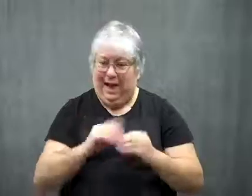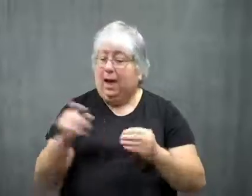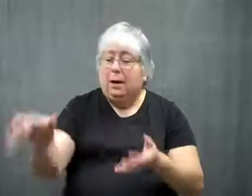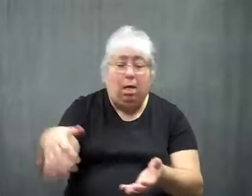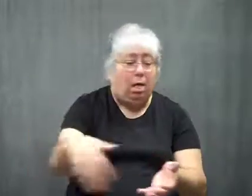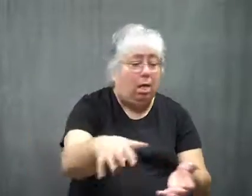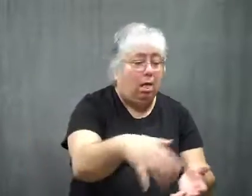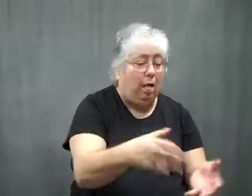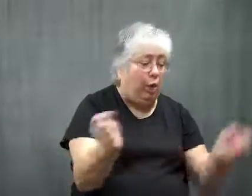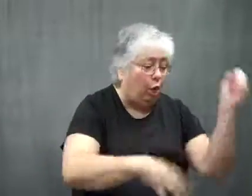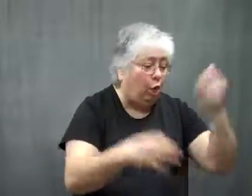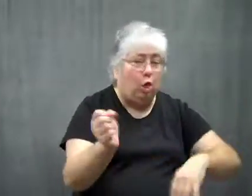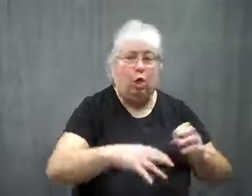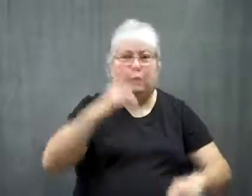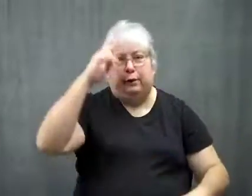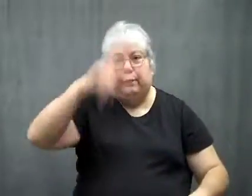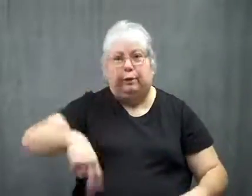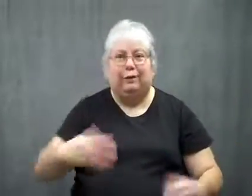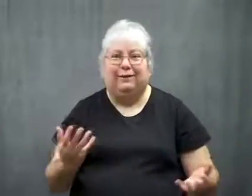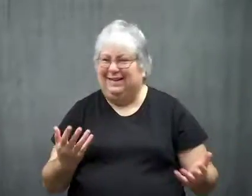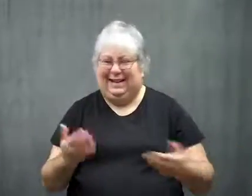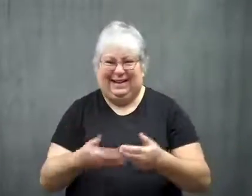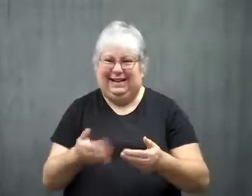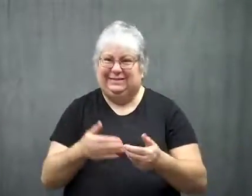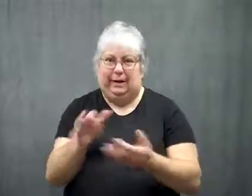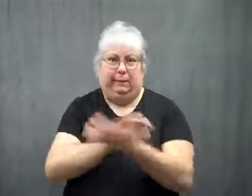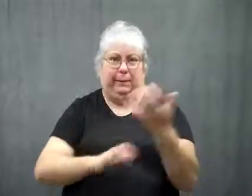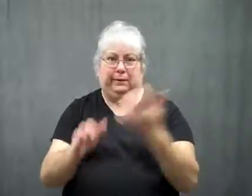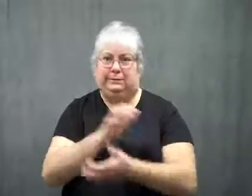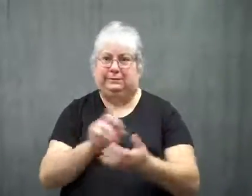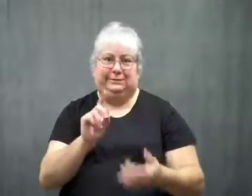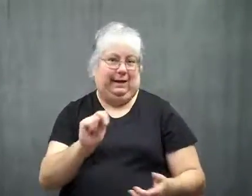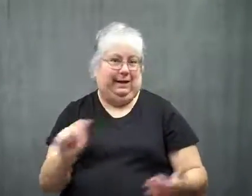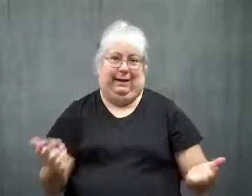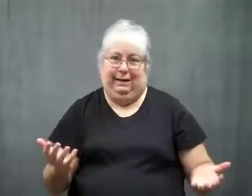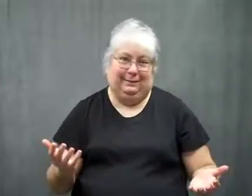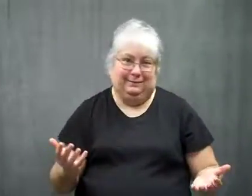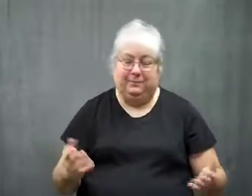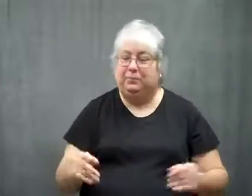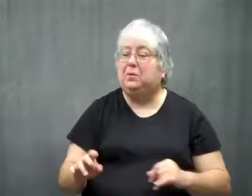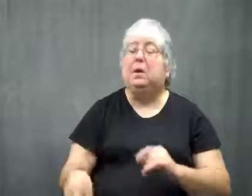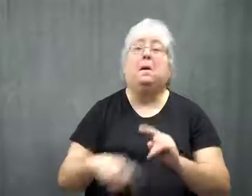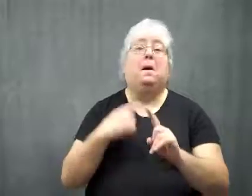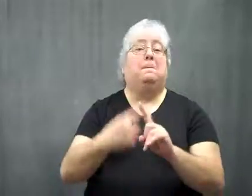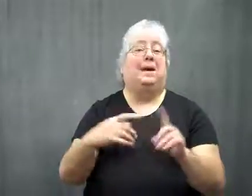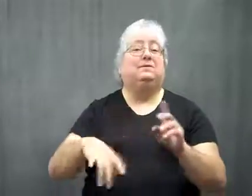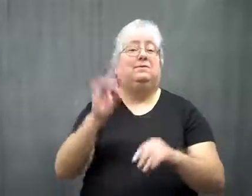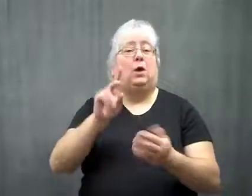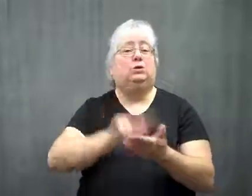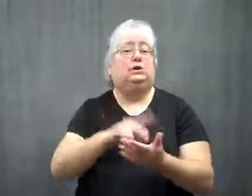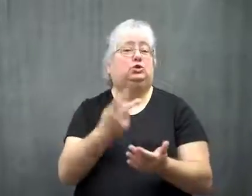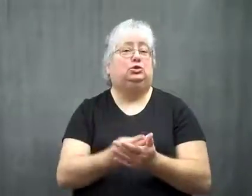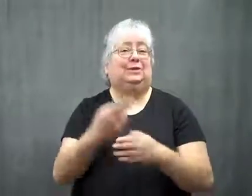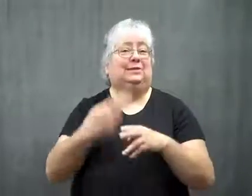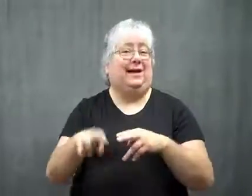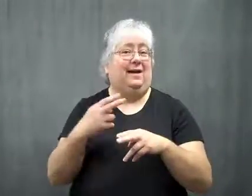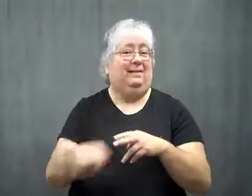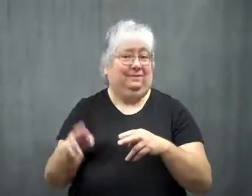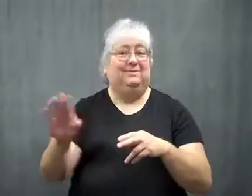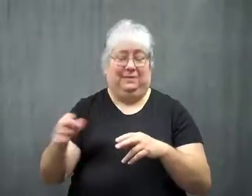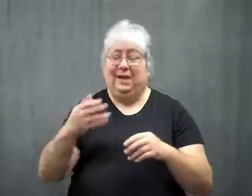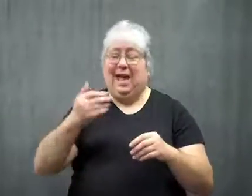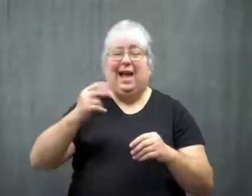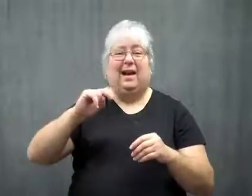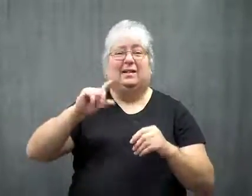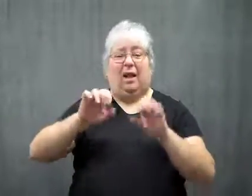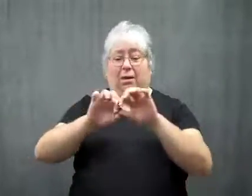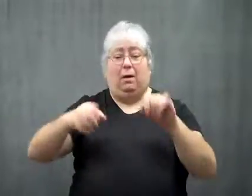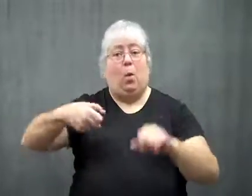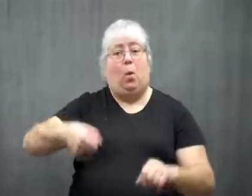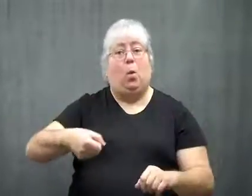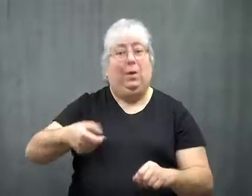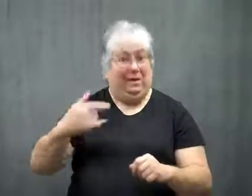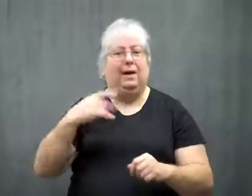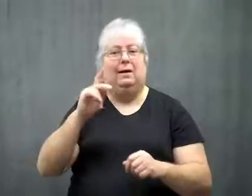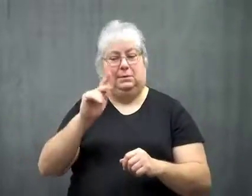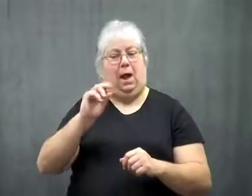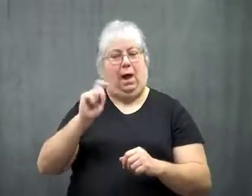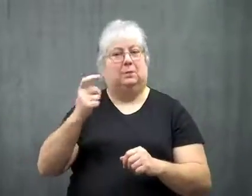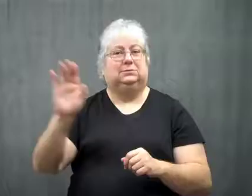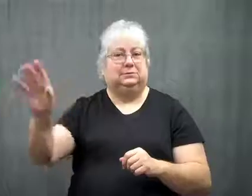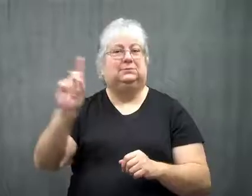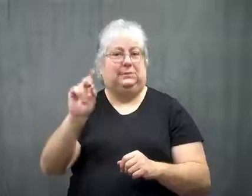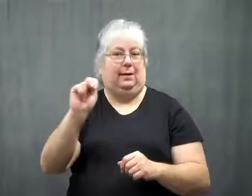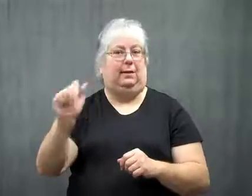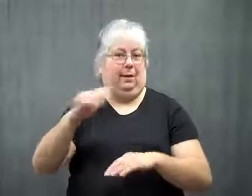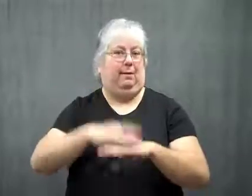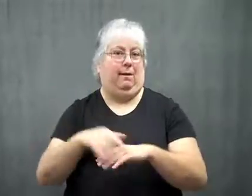They also said the evidence was carelessly handled and DNA was cross contaminated.